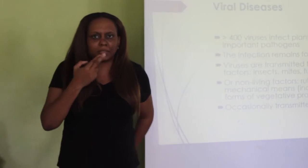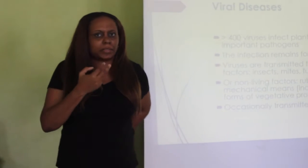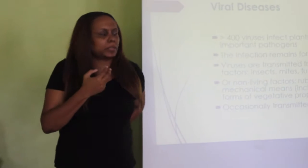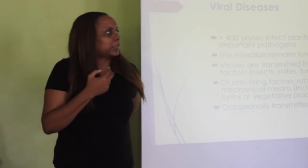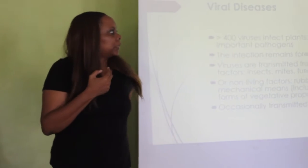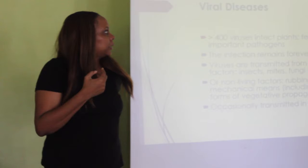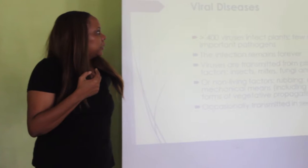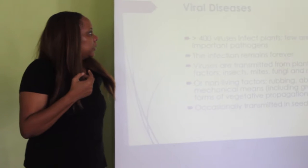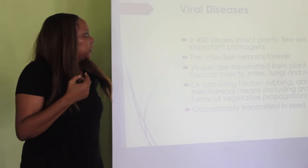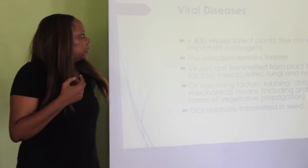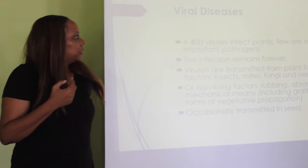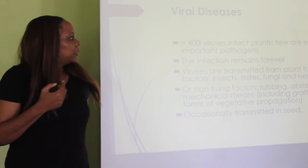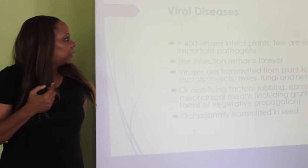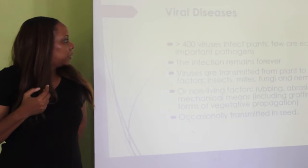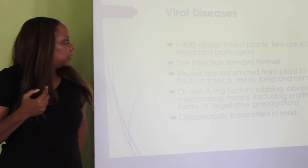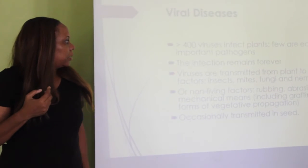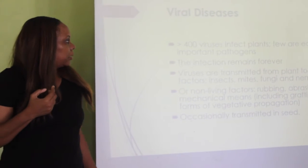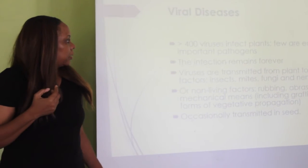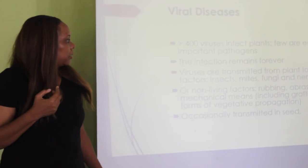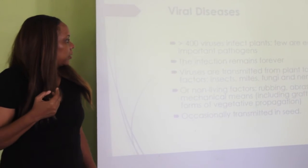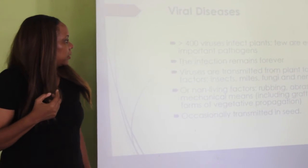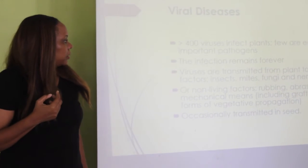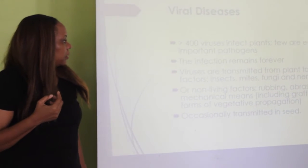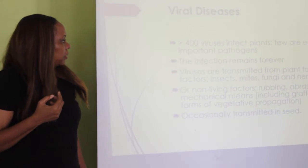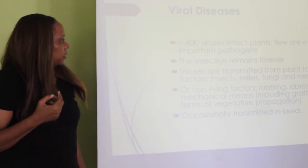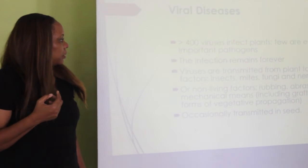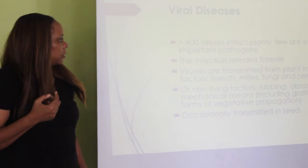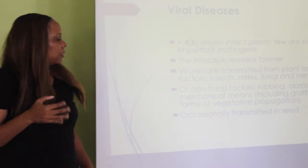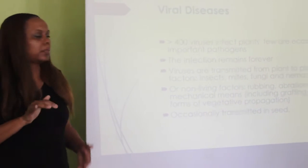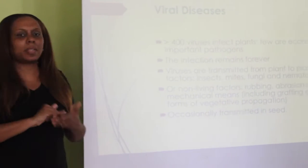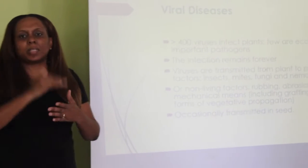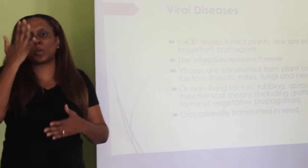are we running that's why the koran you're not supposed to touch up a rabbit